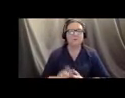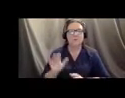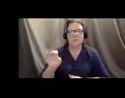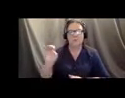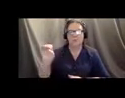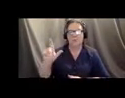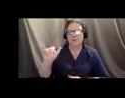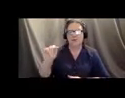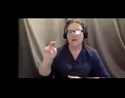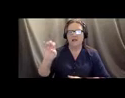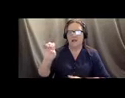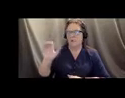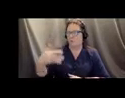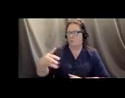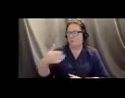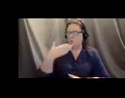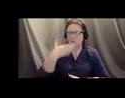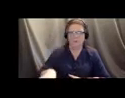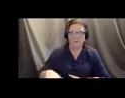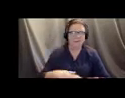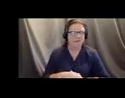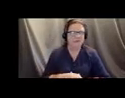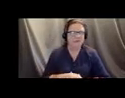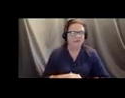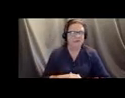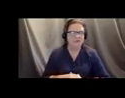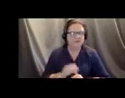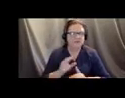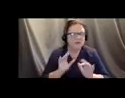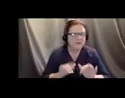Did I type that right?